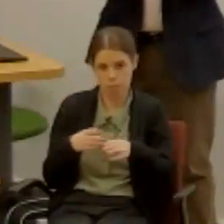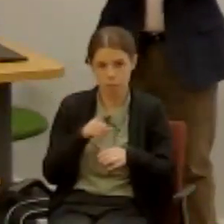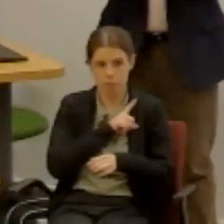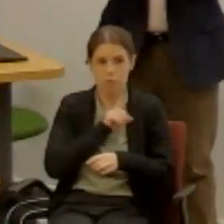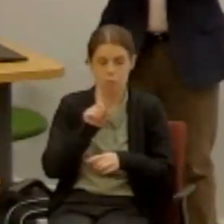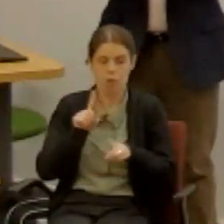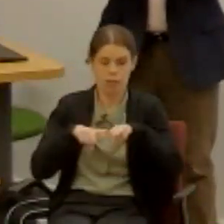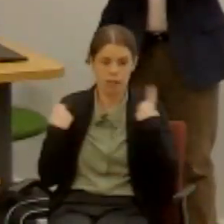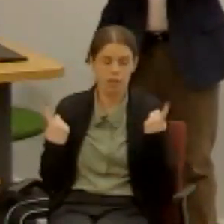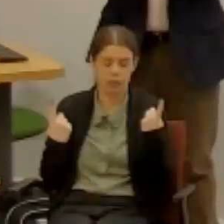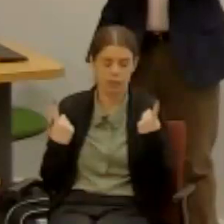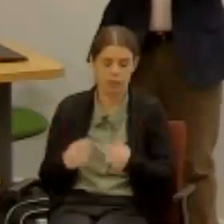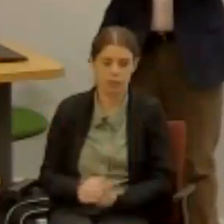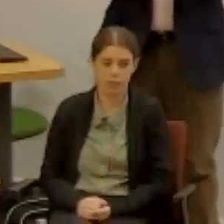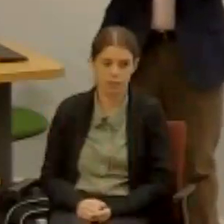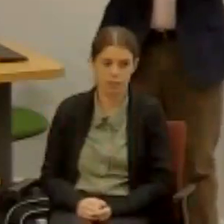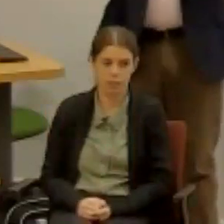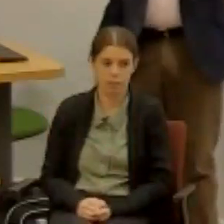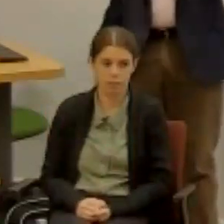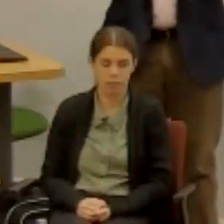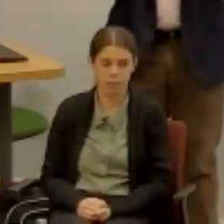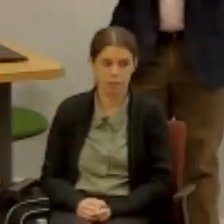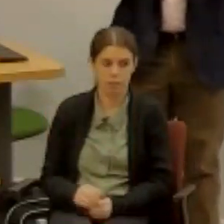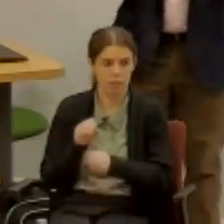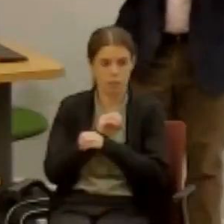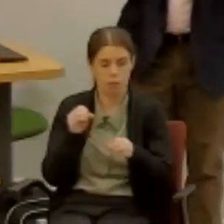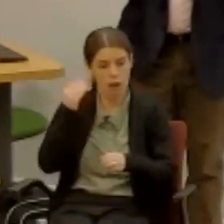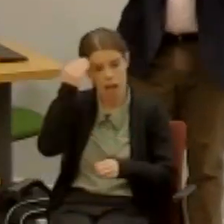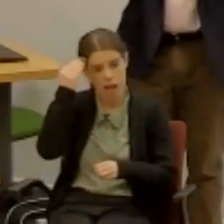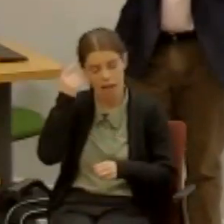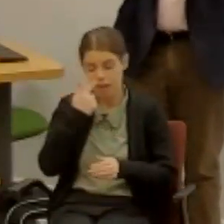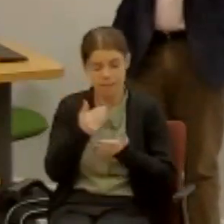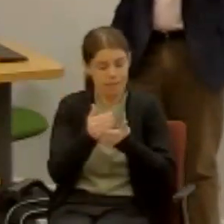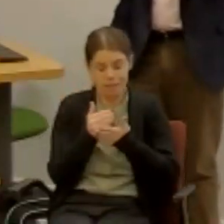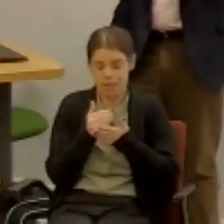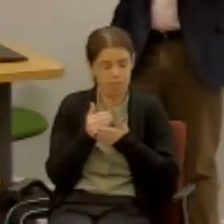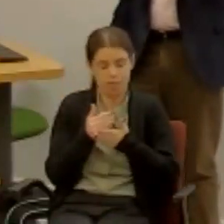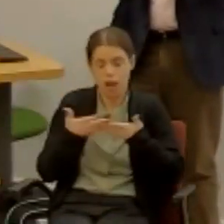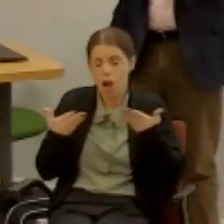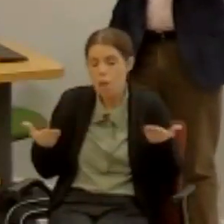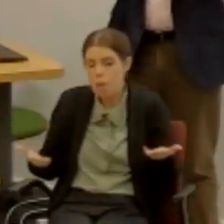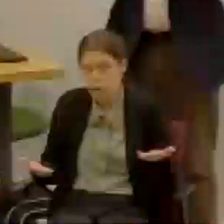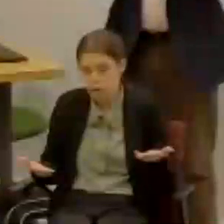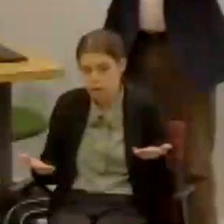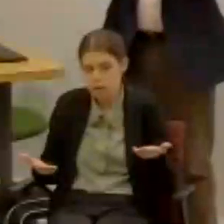That's what makes the difference. So almost no matter how we'll make a difference. However, however.